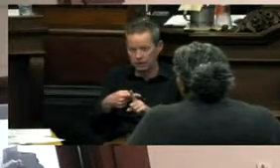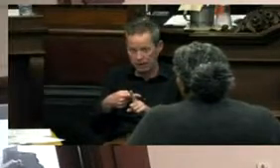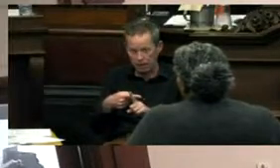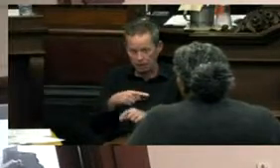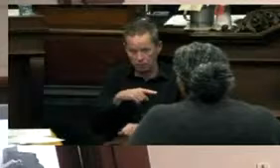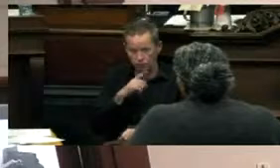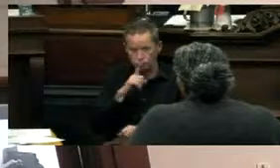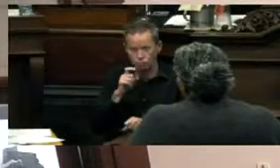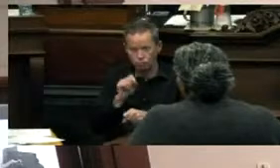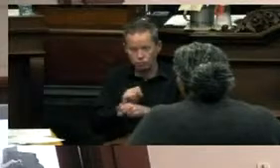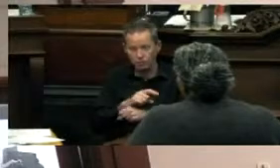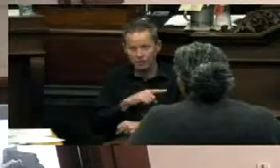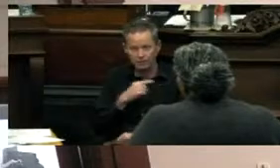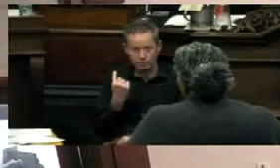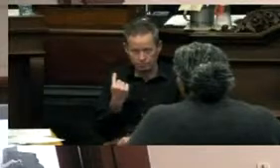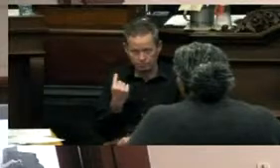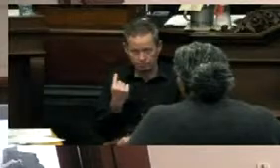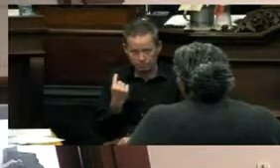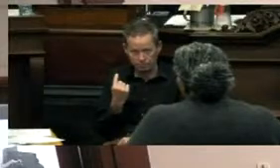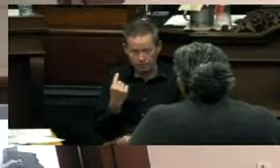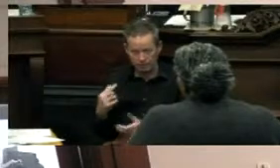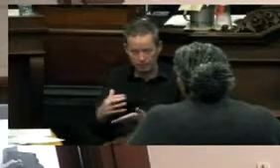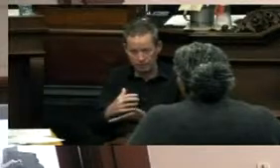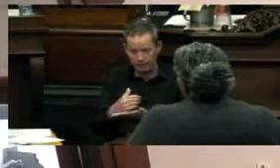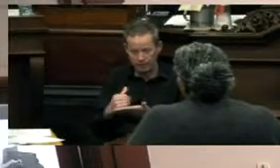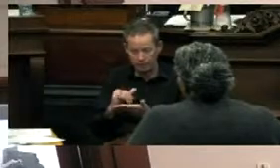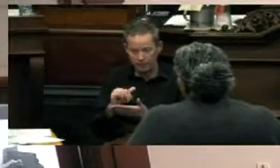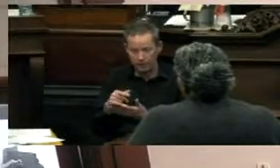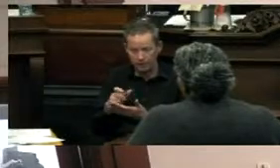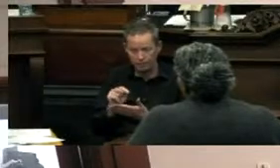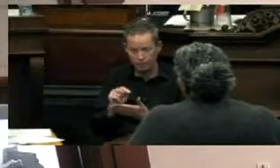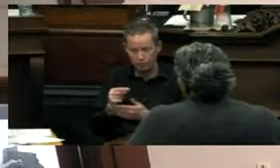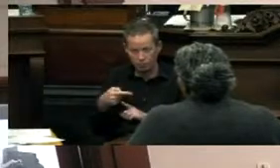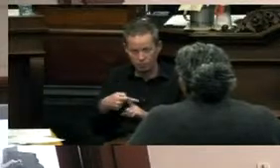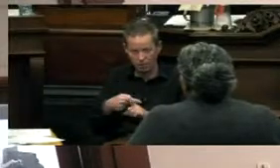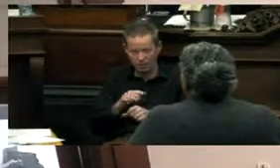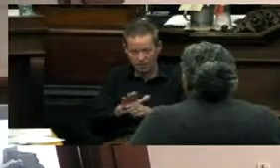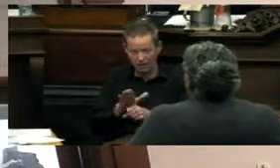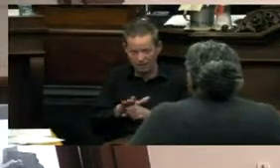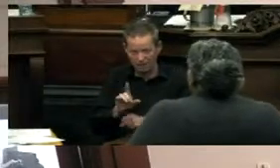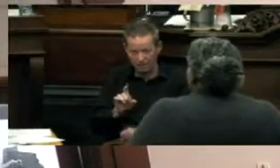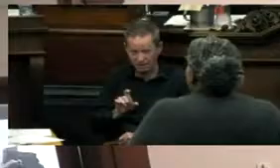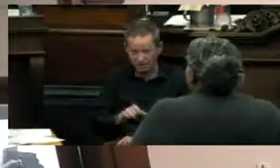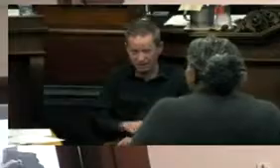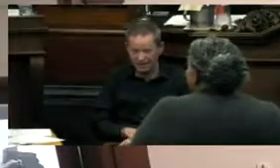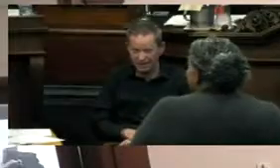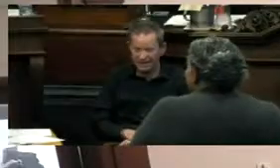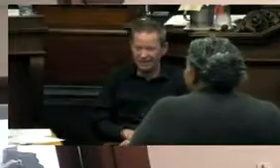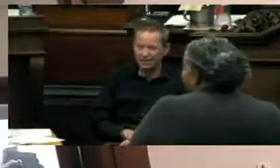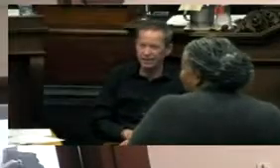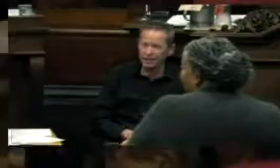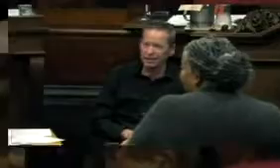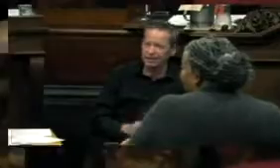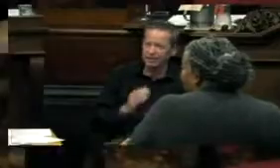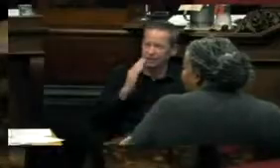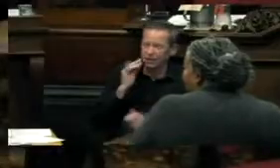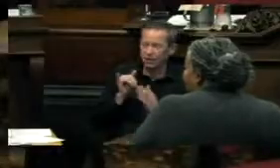be done within a month. Is that a hard deadline of sitting down